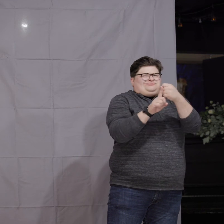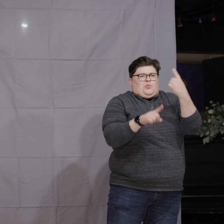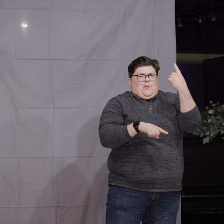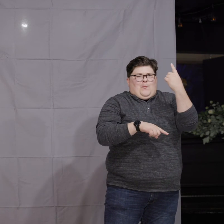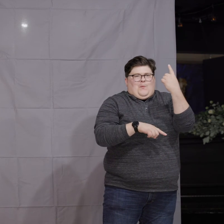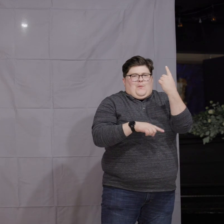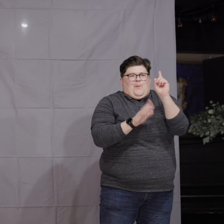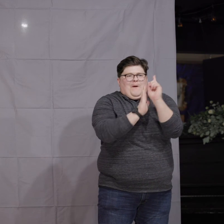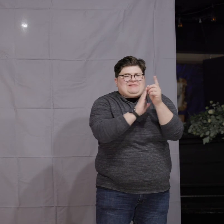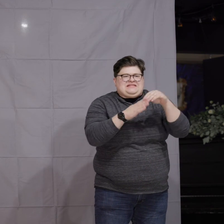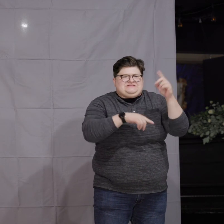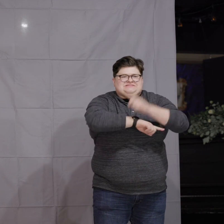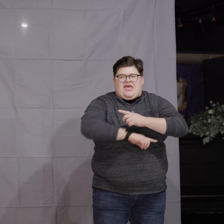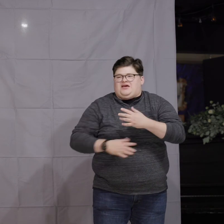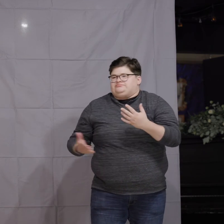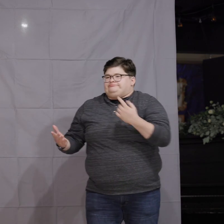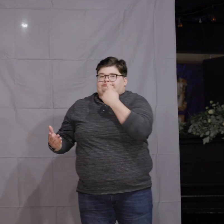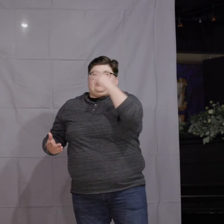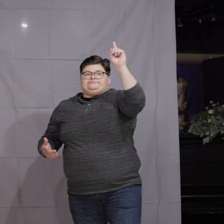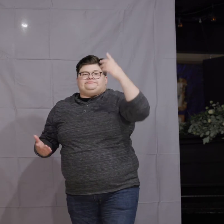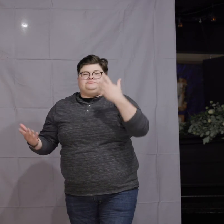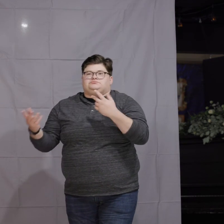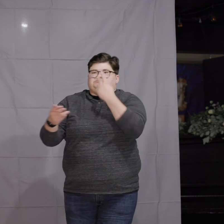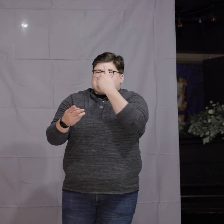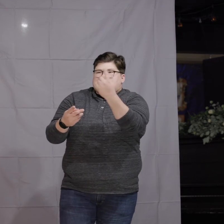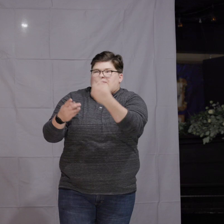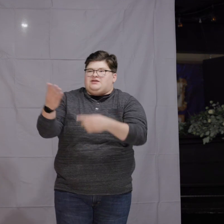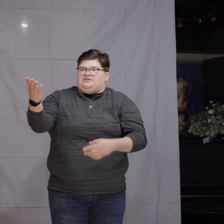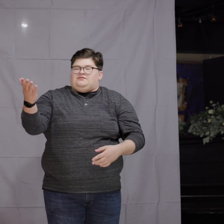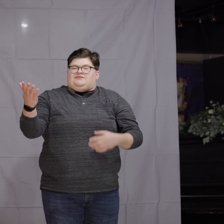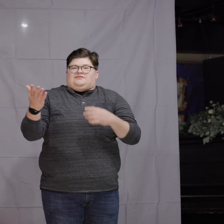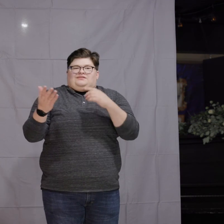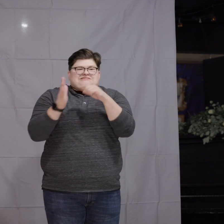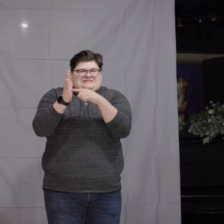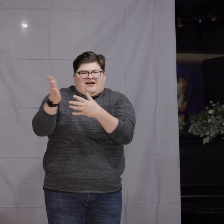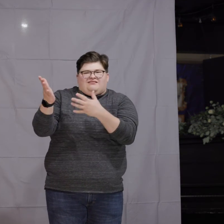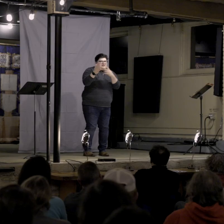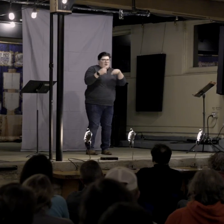If you see a light go out,